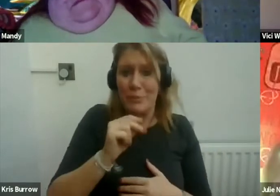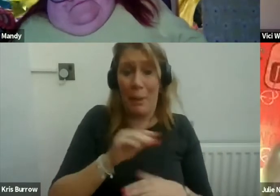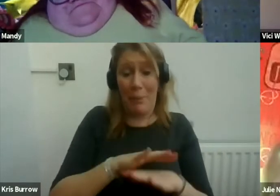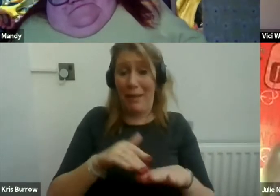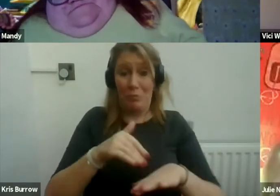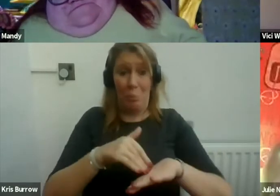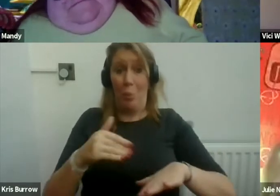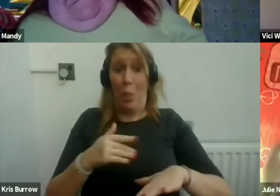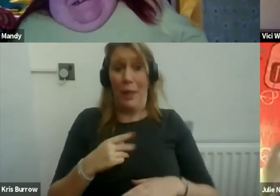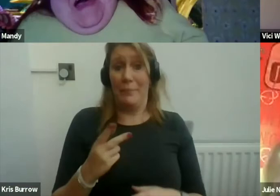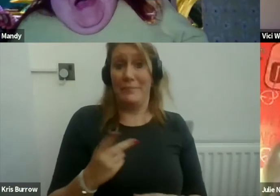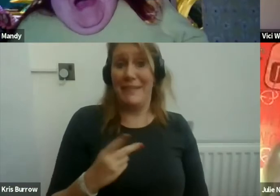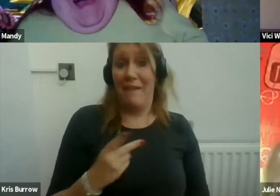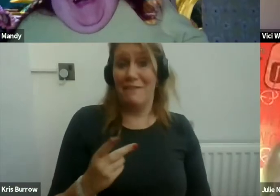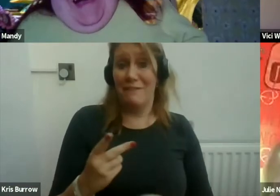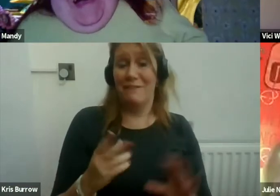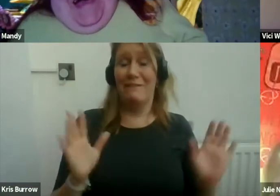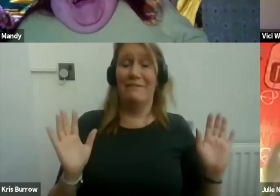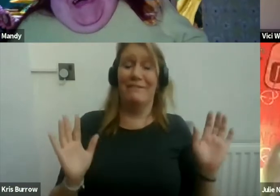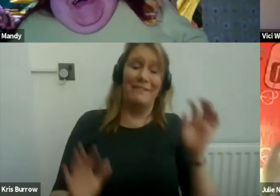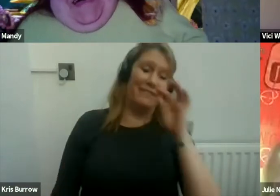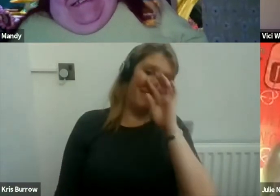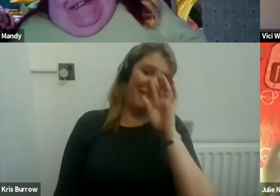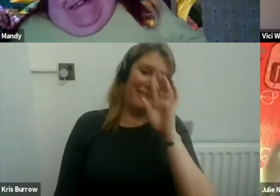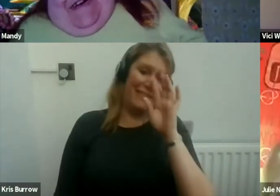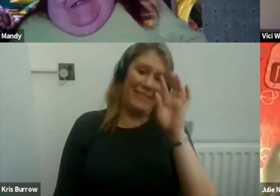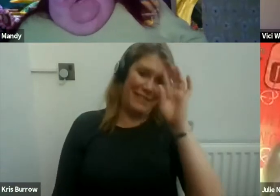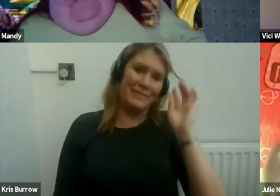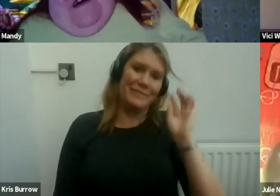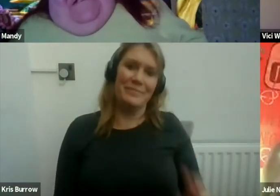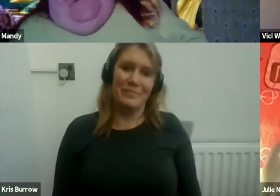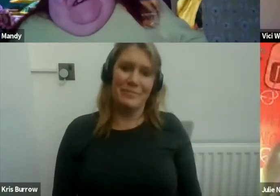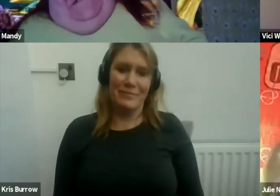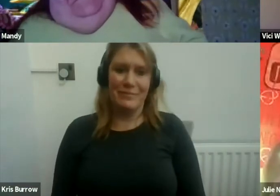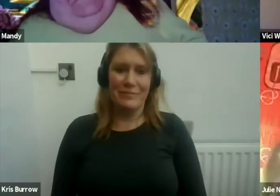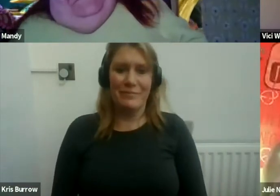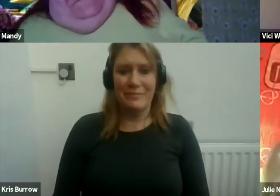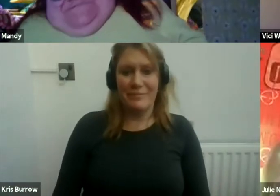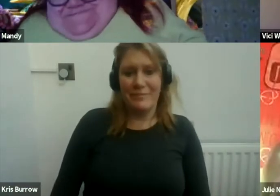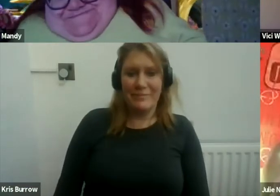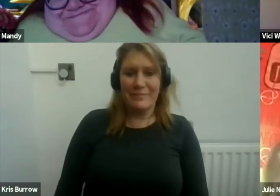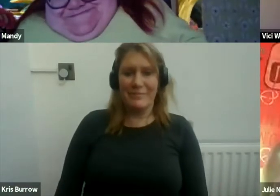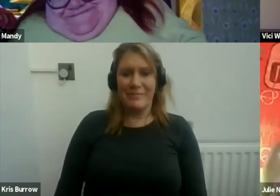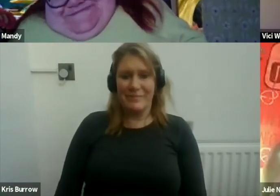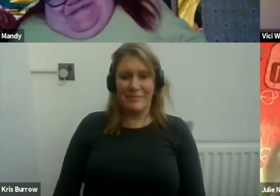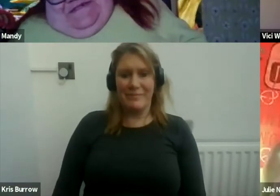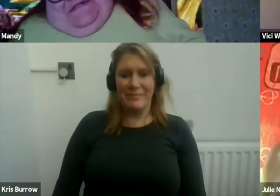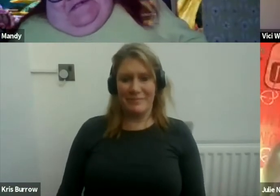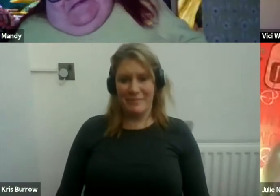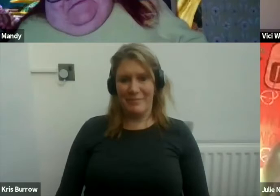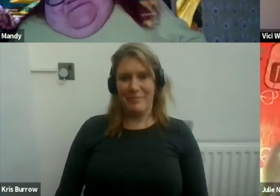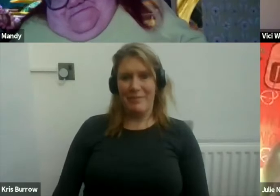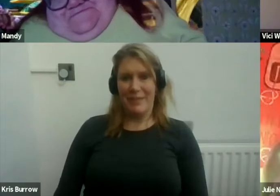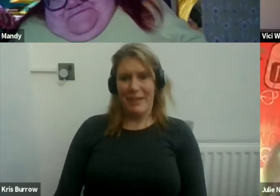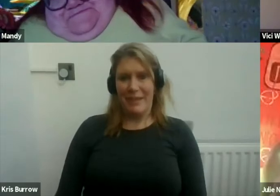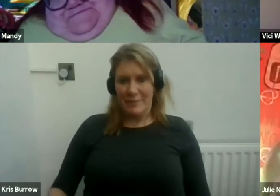either myself or Mandy. . No, we relish it.